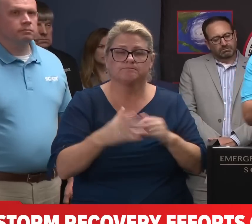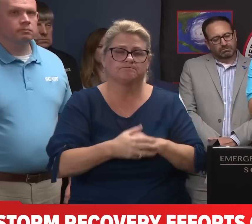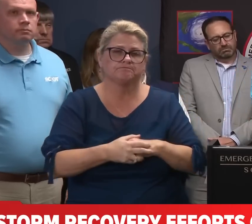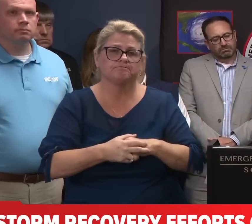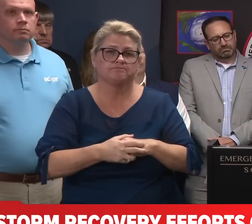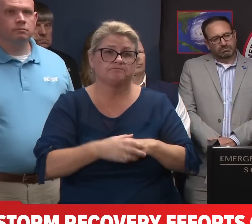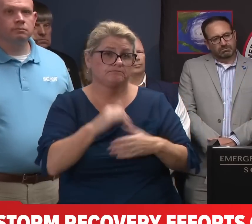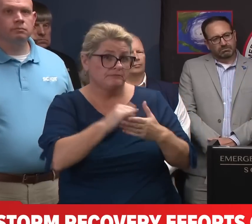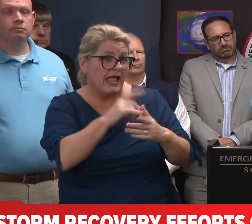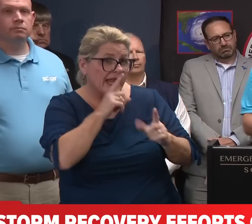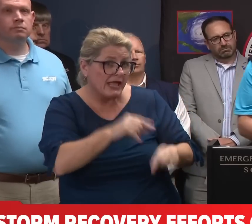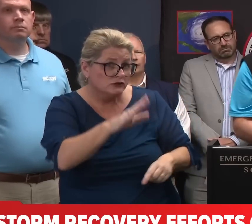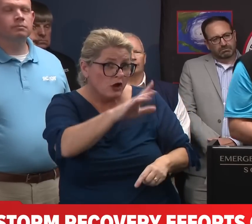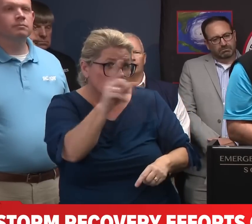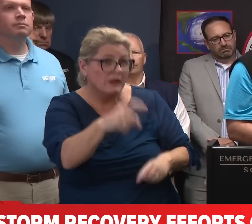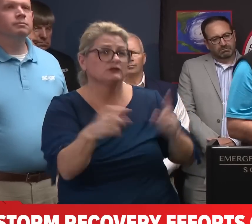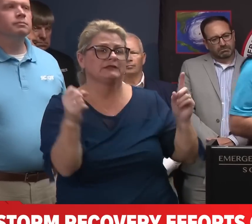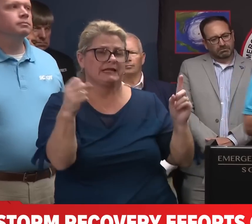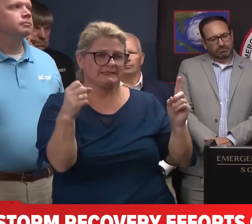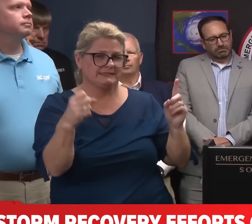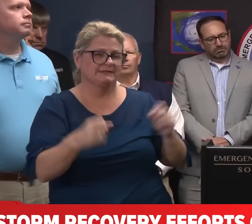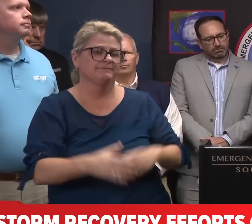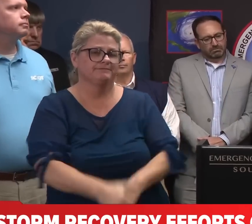that answer your question, ma'am. Thank you. Thank you, Governor. Sure.